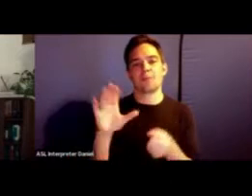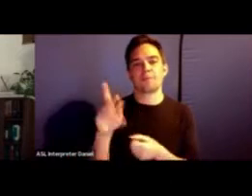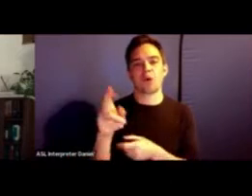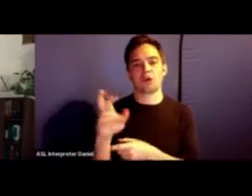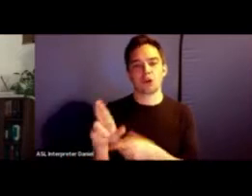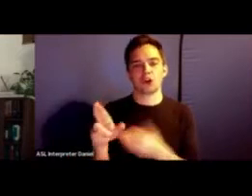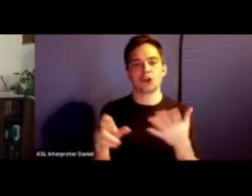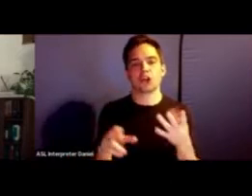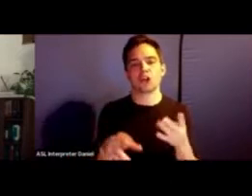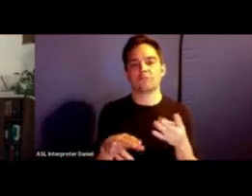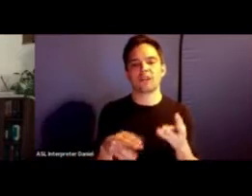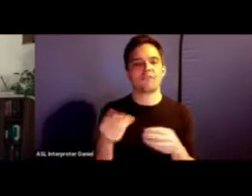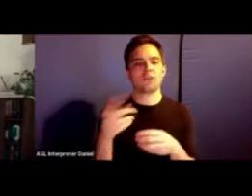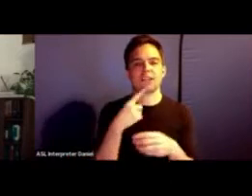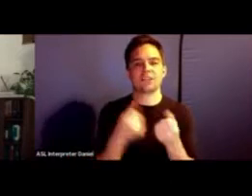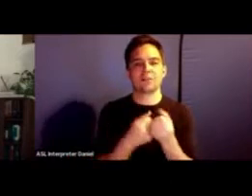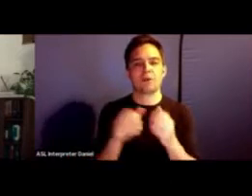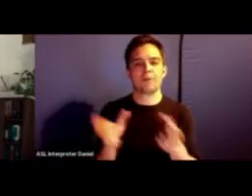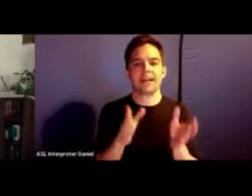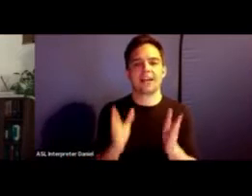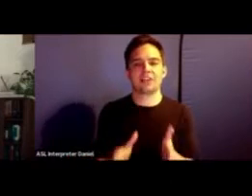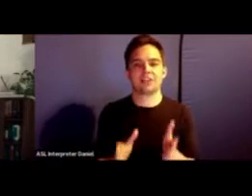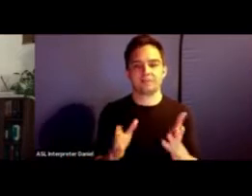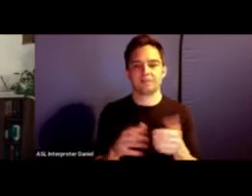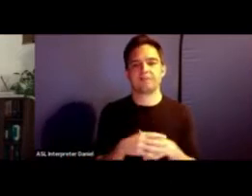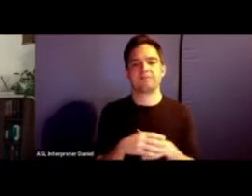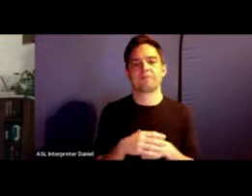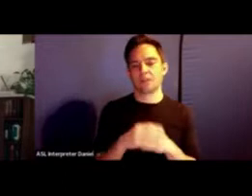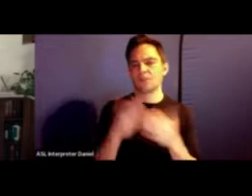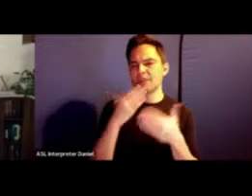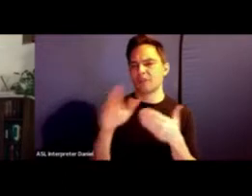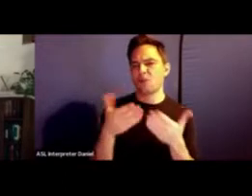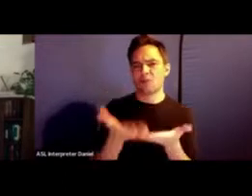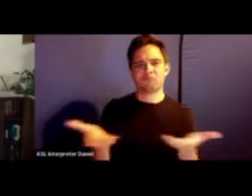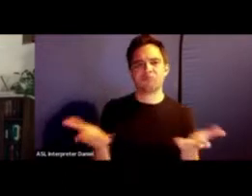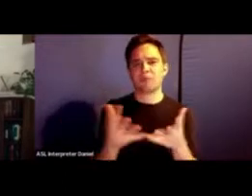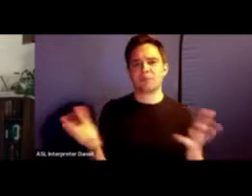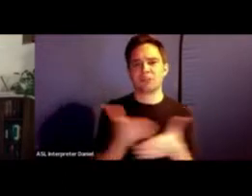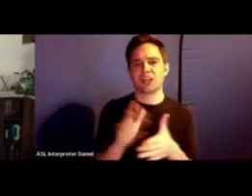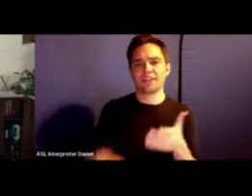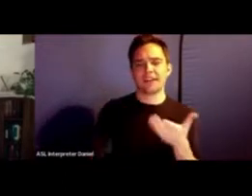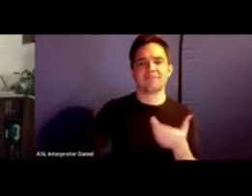also have a couple of you that use support planner. So thank you all so much for sharing that I think it's really helpful for